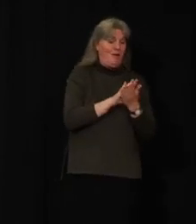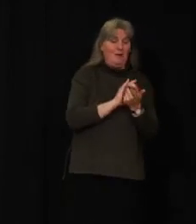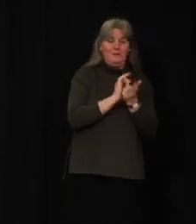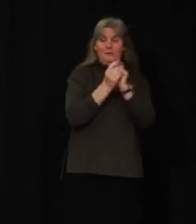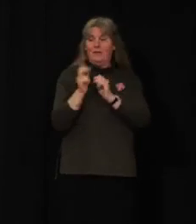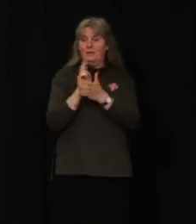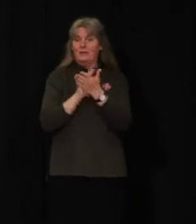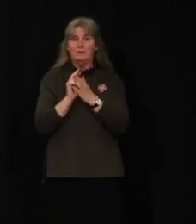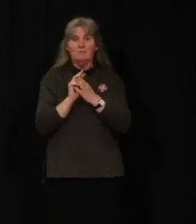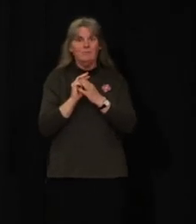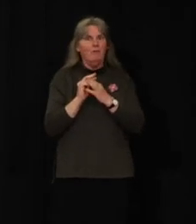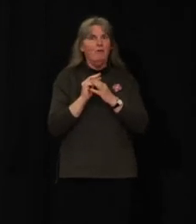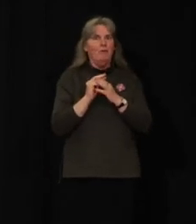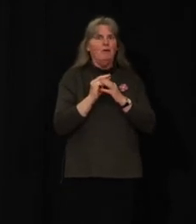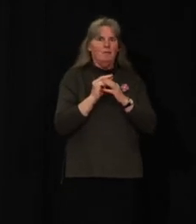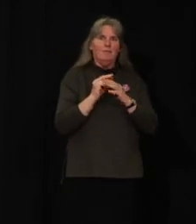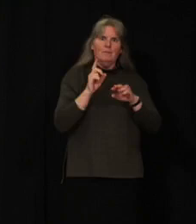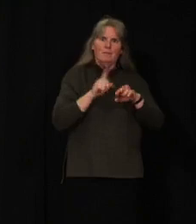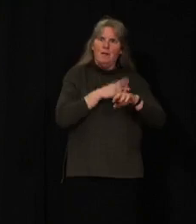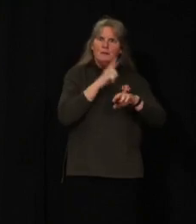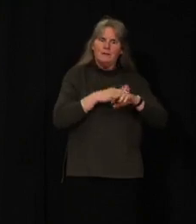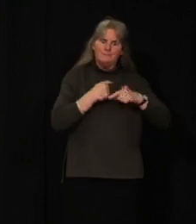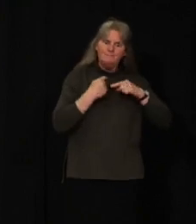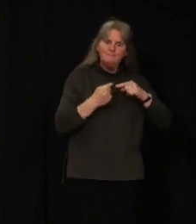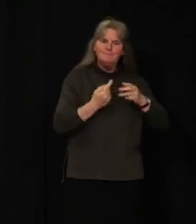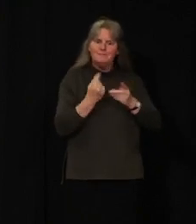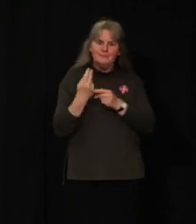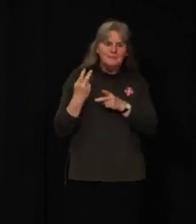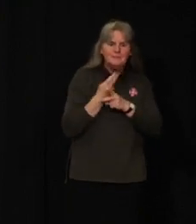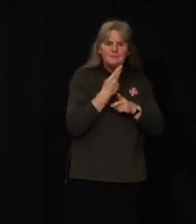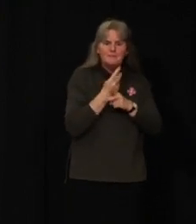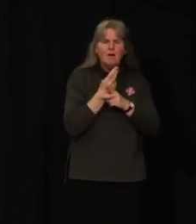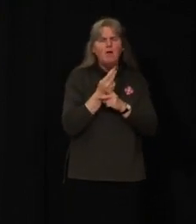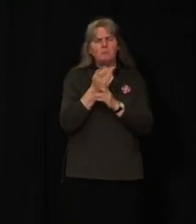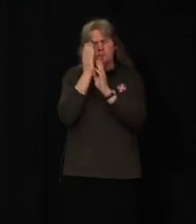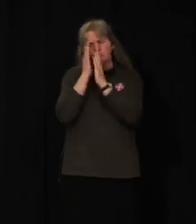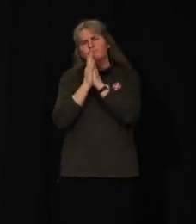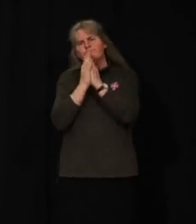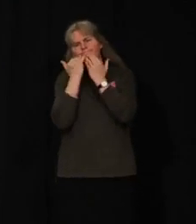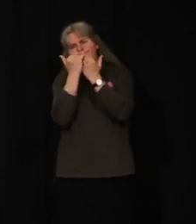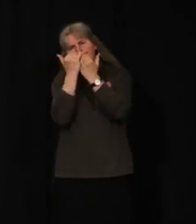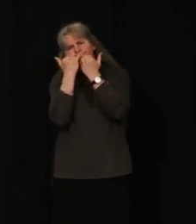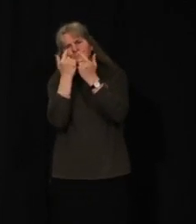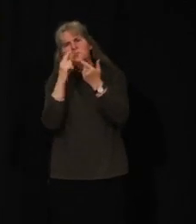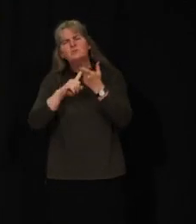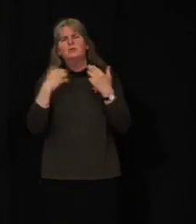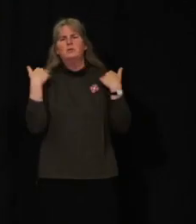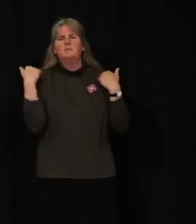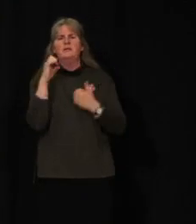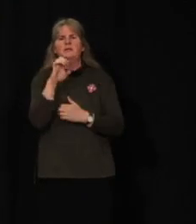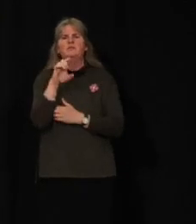works for quite some time. I appreciate all of the work that our and Minister of education, Tracy McPhee, has